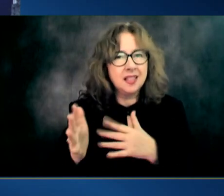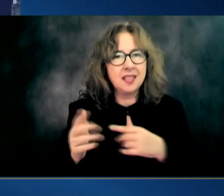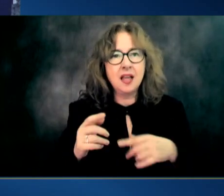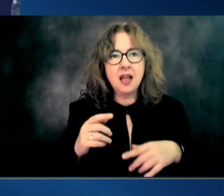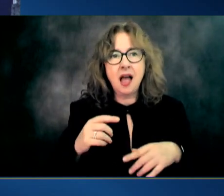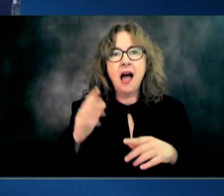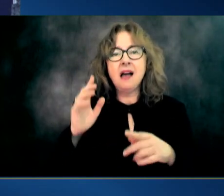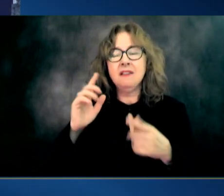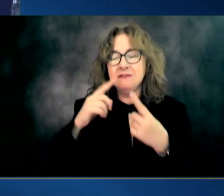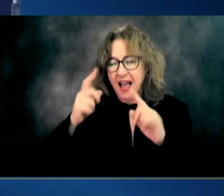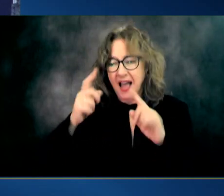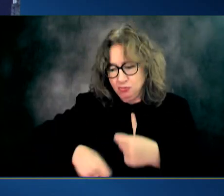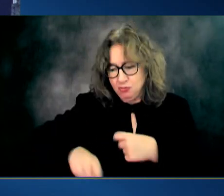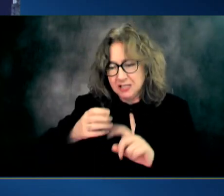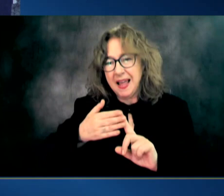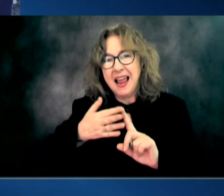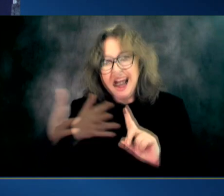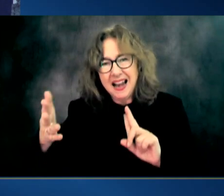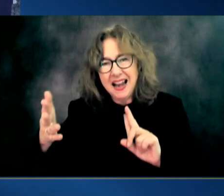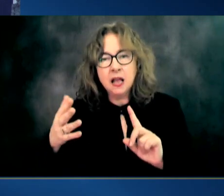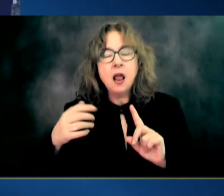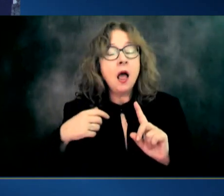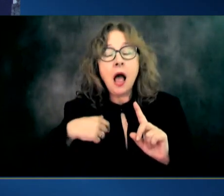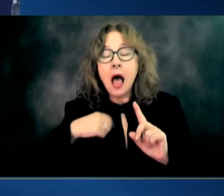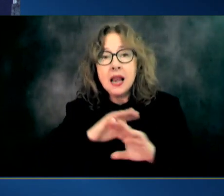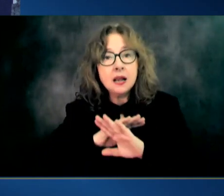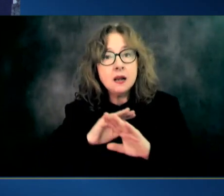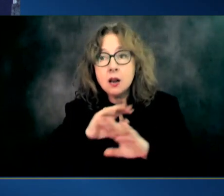two or three years ago because I'd never had a job because I couldn't hold a job